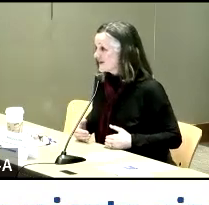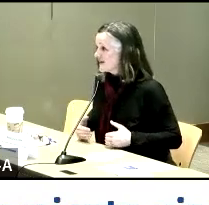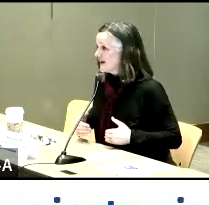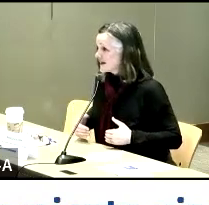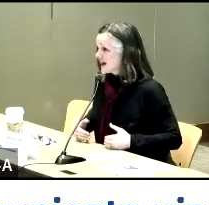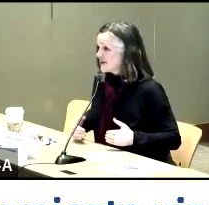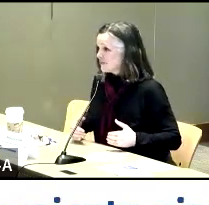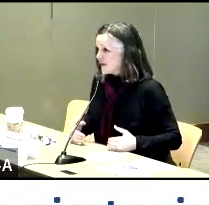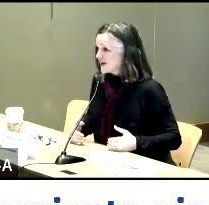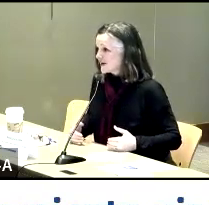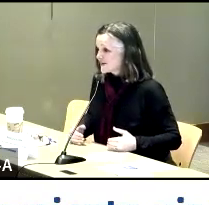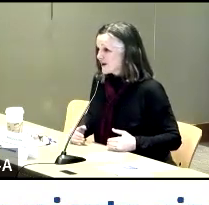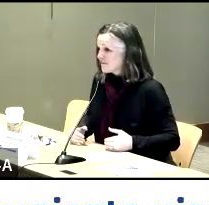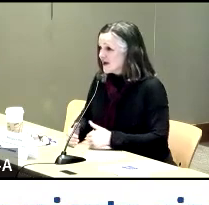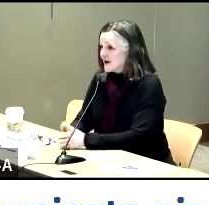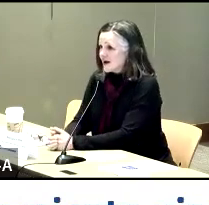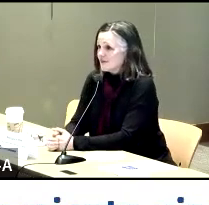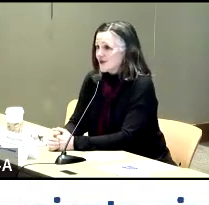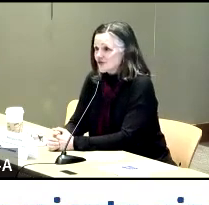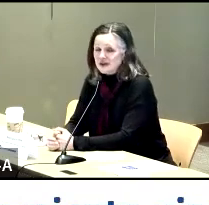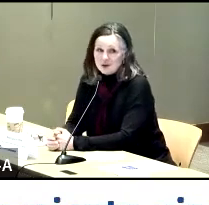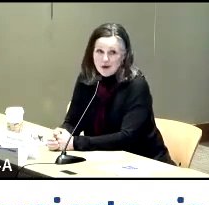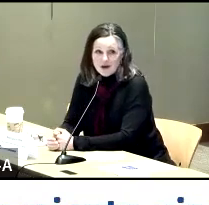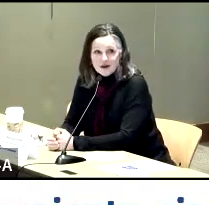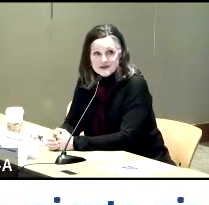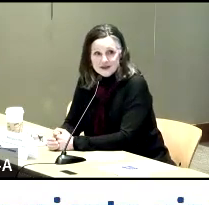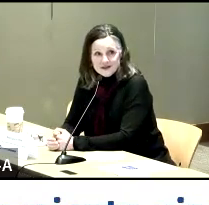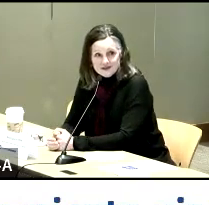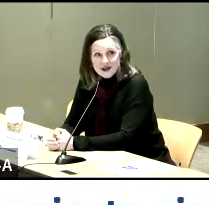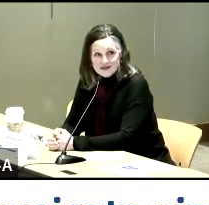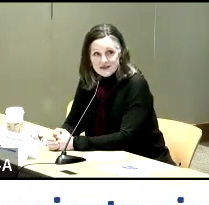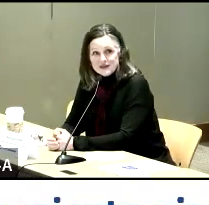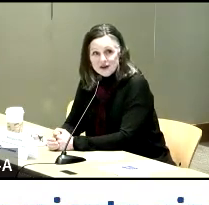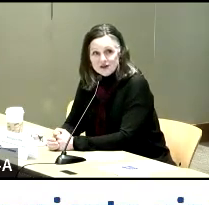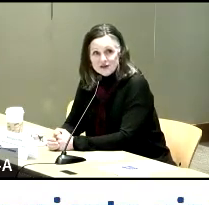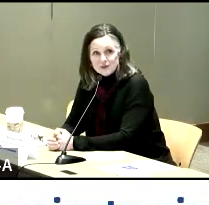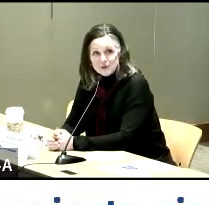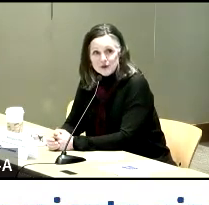at CDC can make some much needed progress in these areas and more.